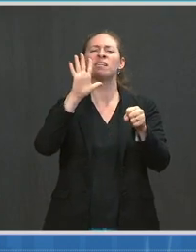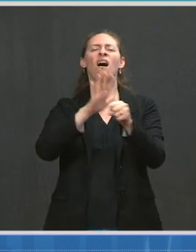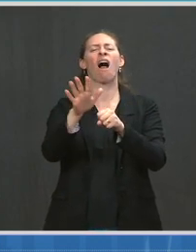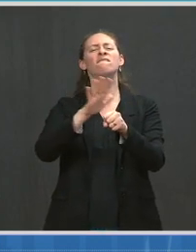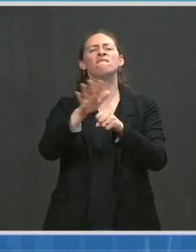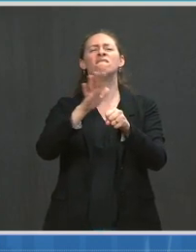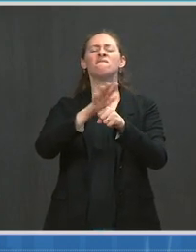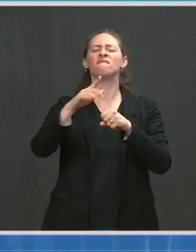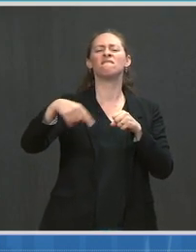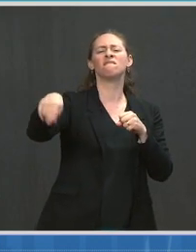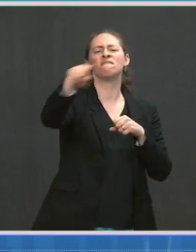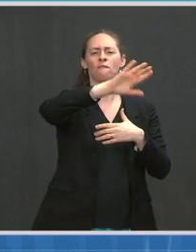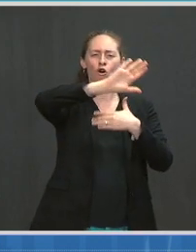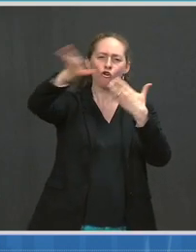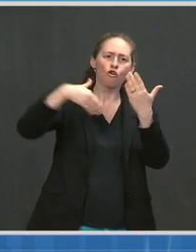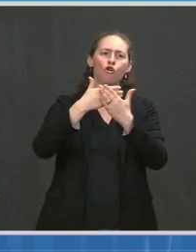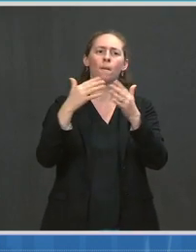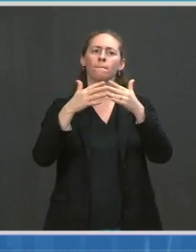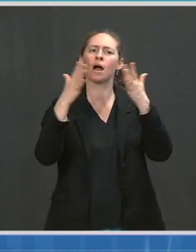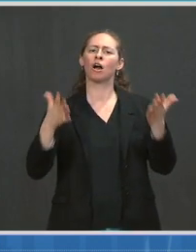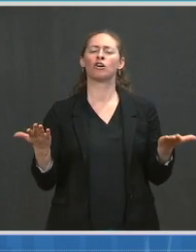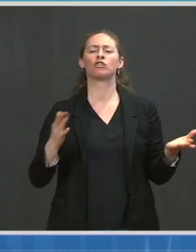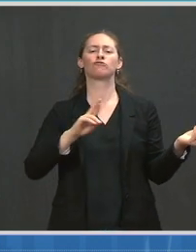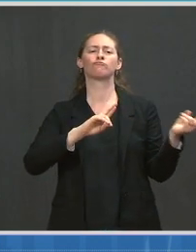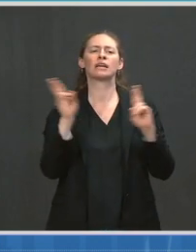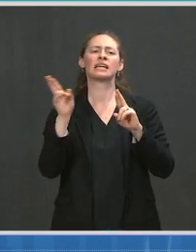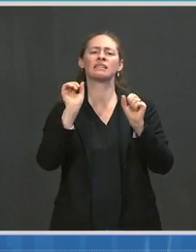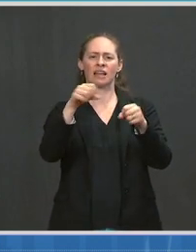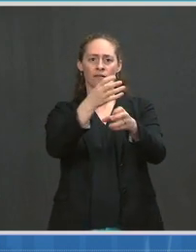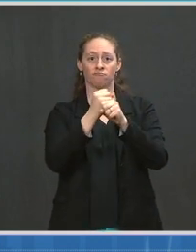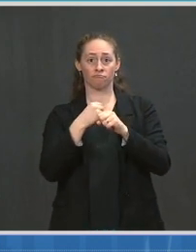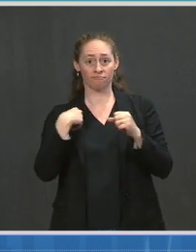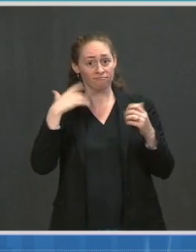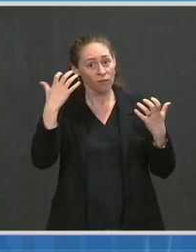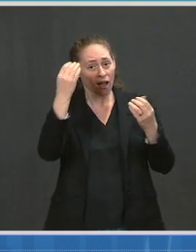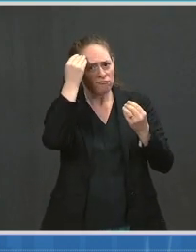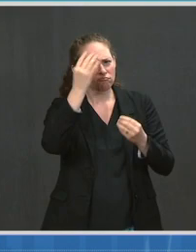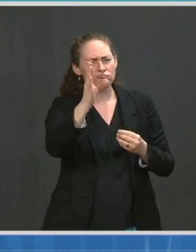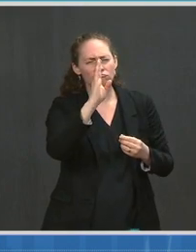To be clear, this is a direct result of all of our work with the vaccine manufacturers.